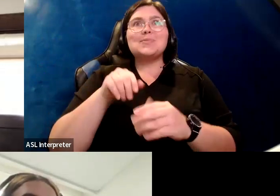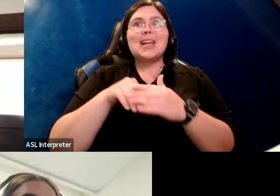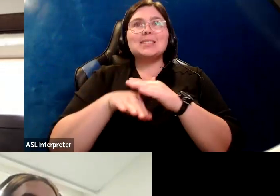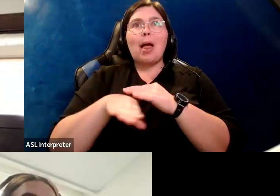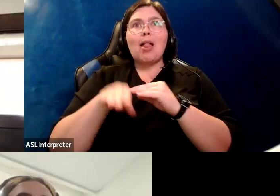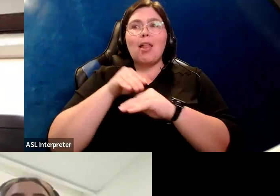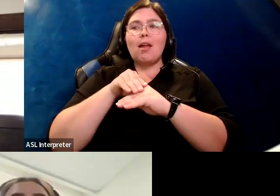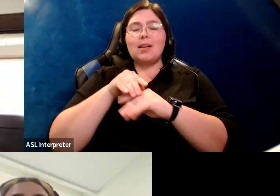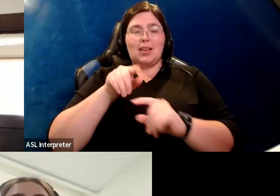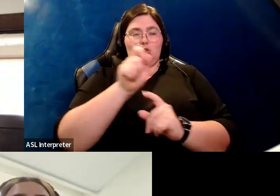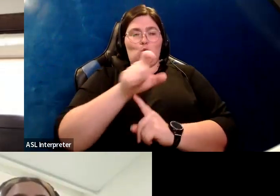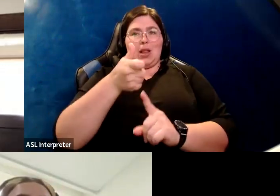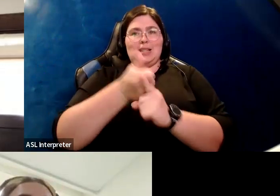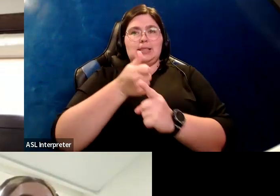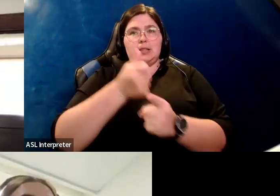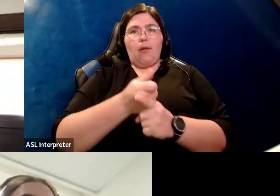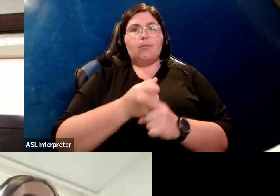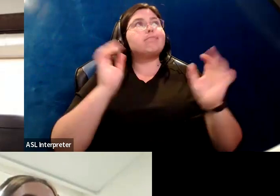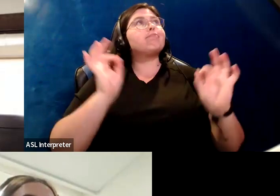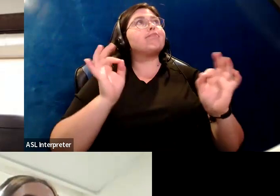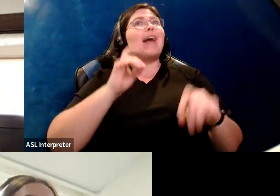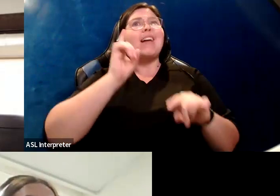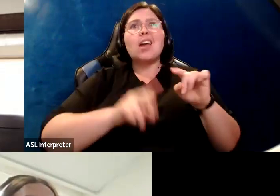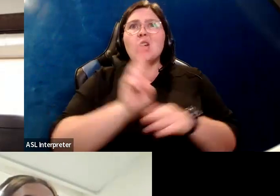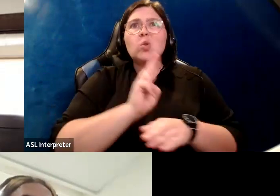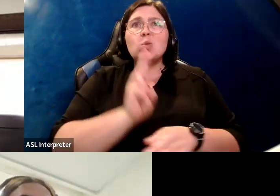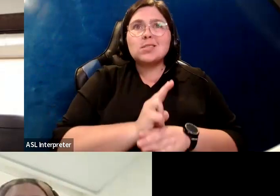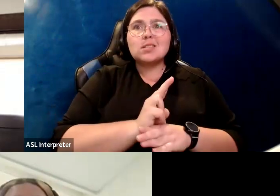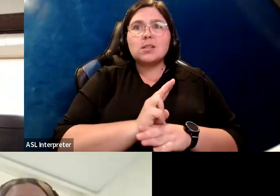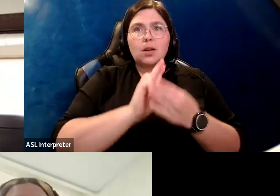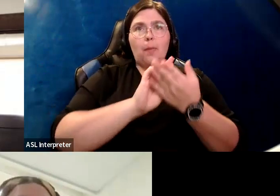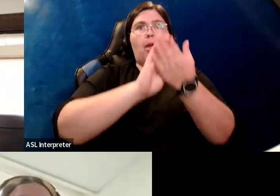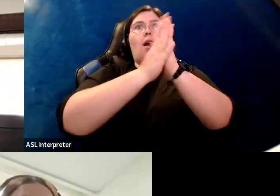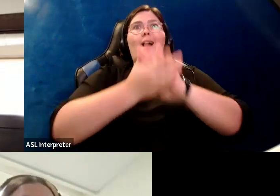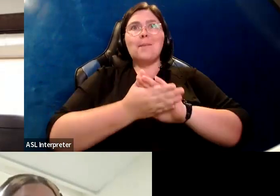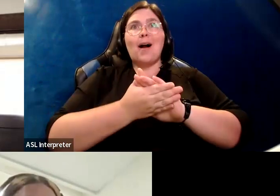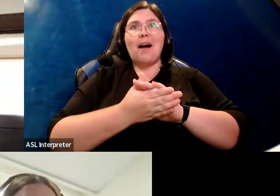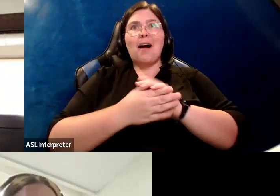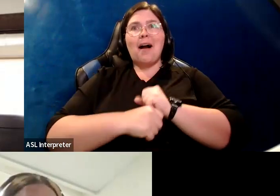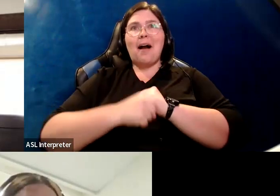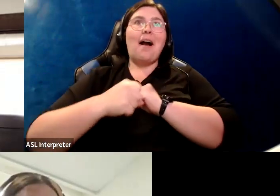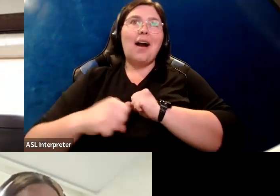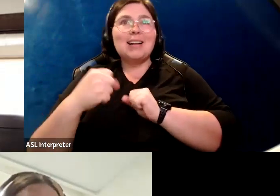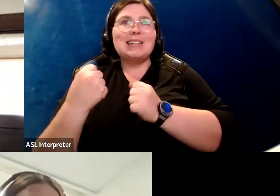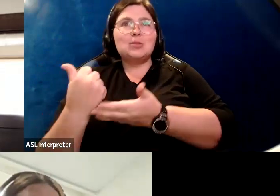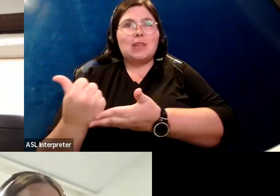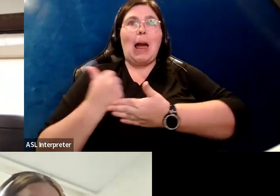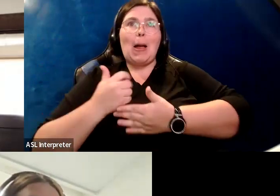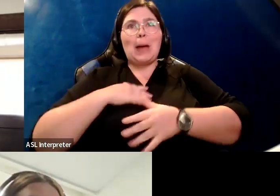a tool from being completely unusable to being an extension of my capabilities.